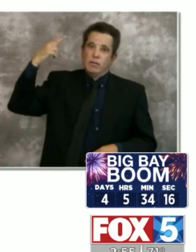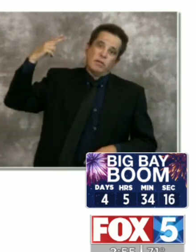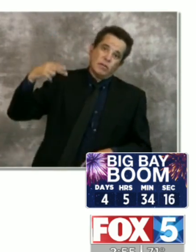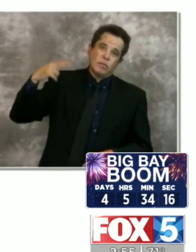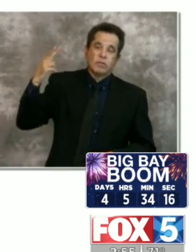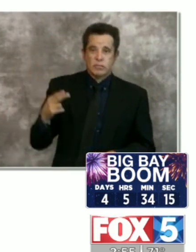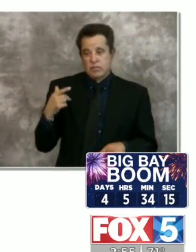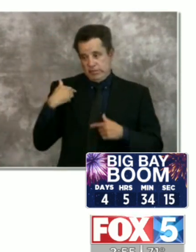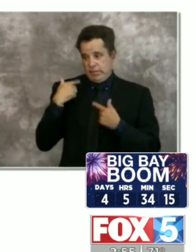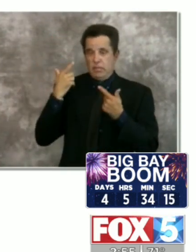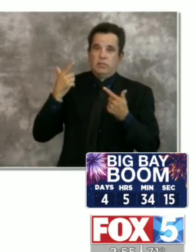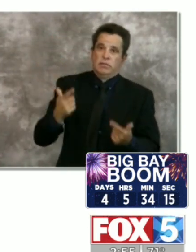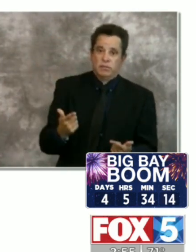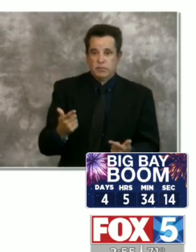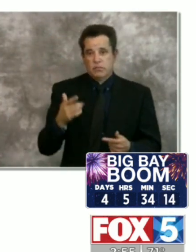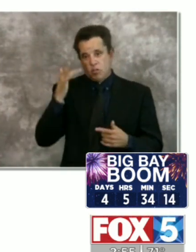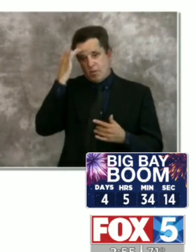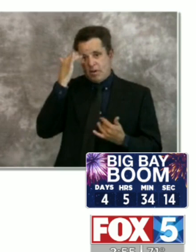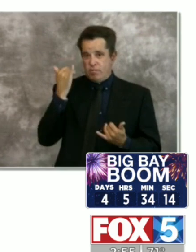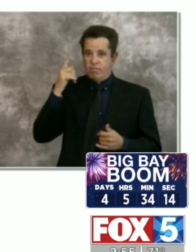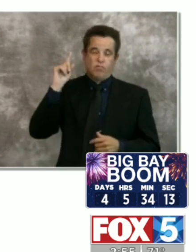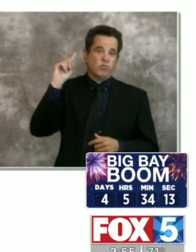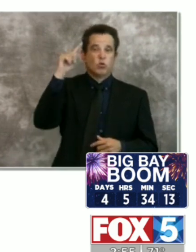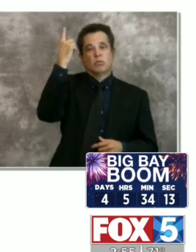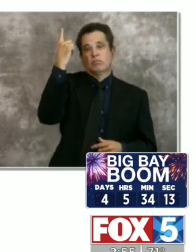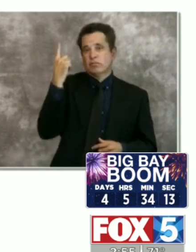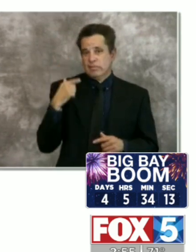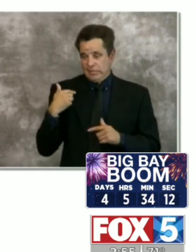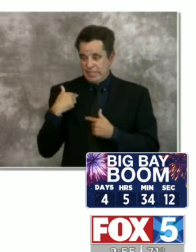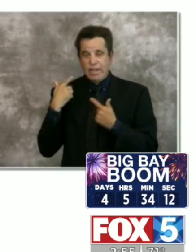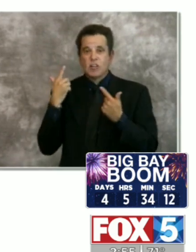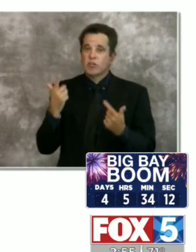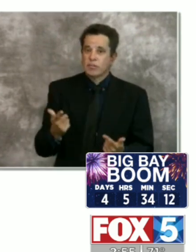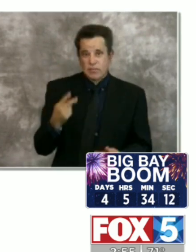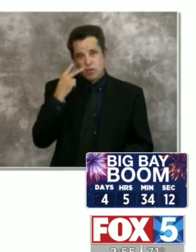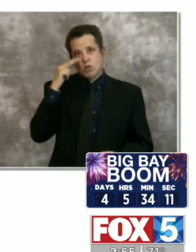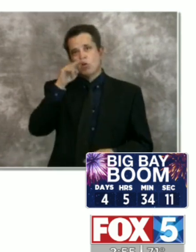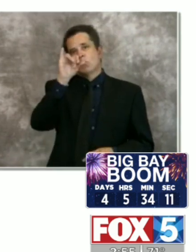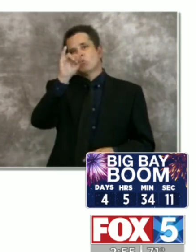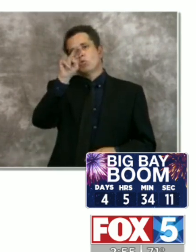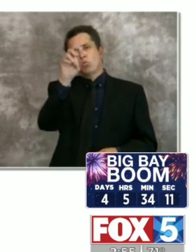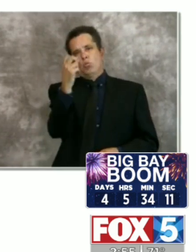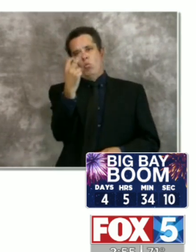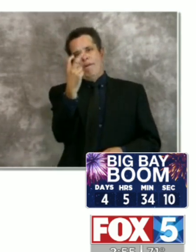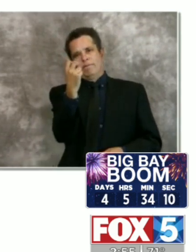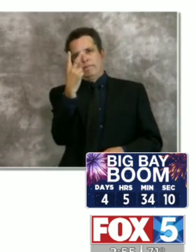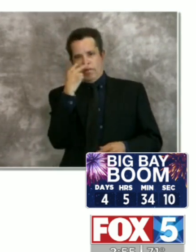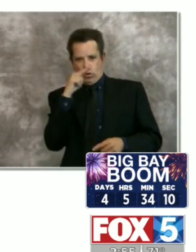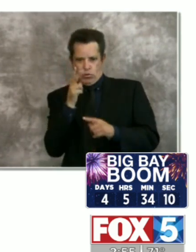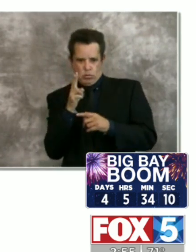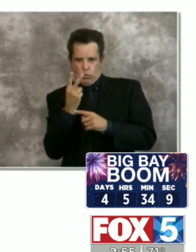COVID HOSPITALIZATION. IT'S 4.93 WHICH AGAIN IS UP HIGHER THAN ANY PREVIOUS DAY THROUGHOUT THE DURATION OF OUR